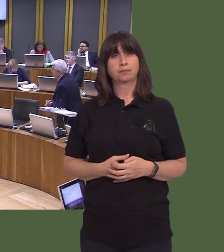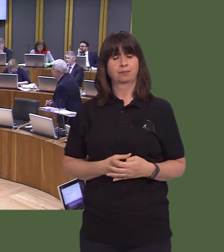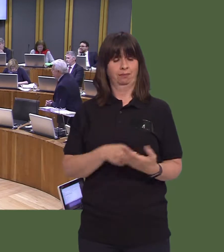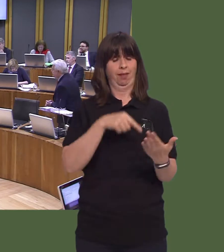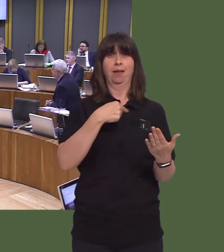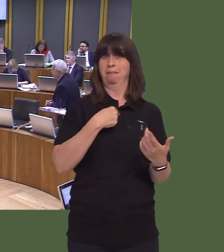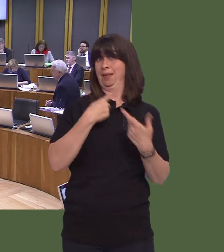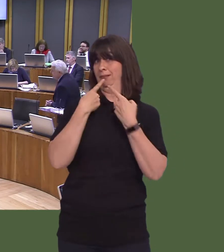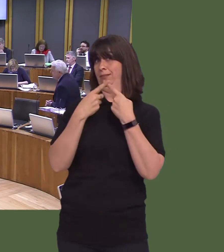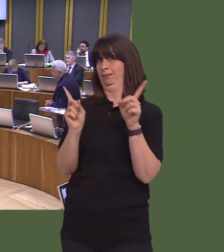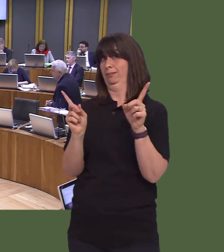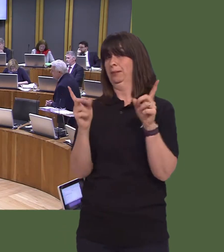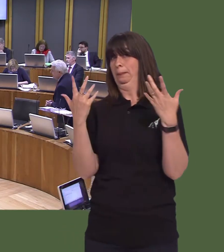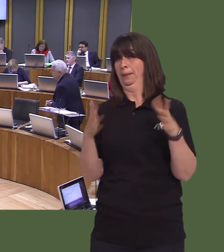Leanne Wood AM: The words in that statement, First Minister, were not my words.